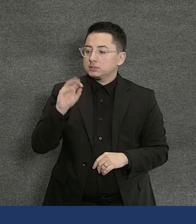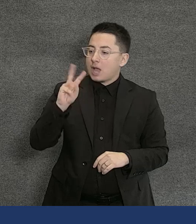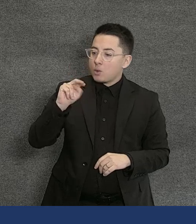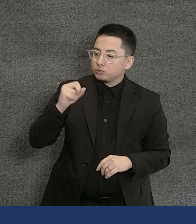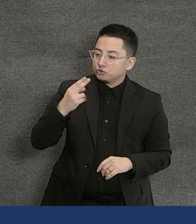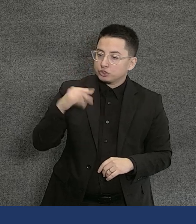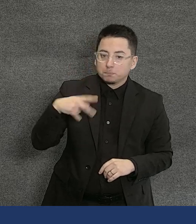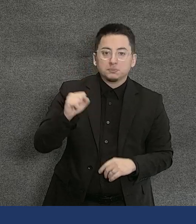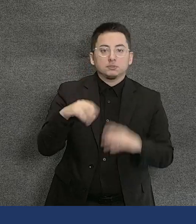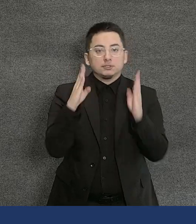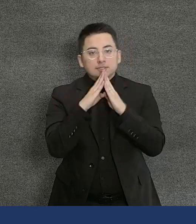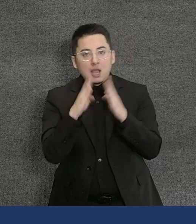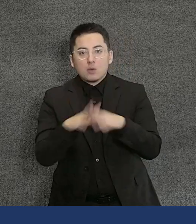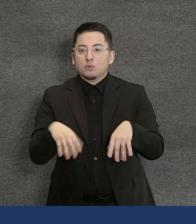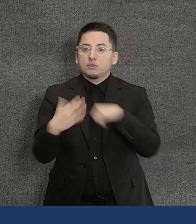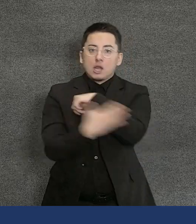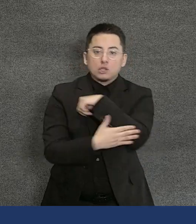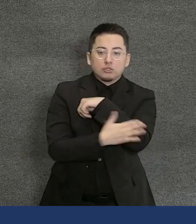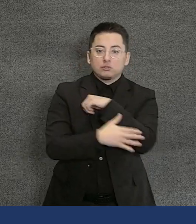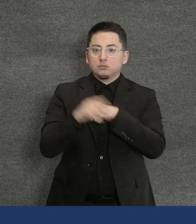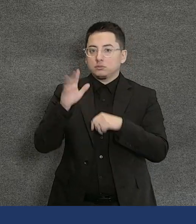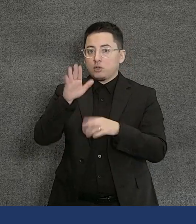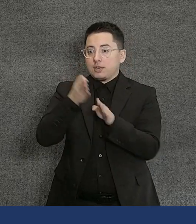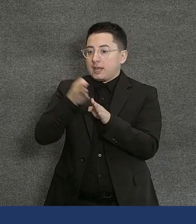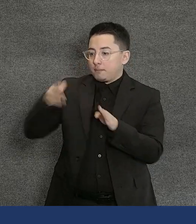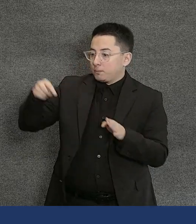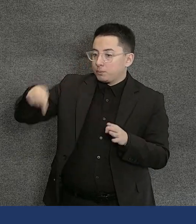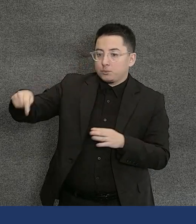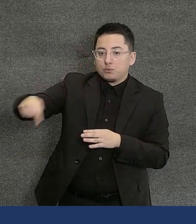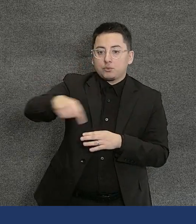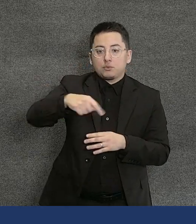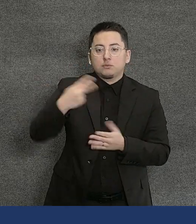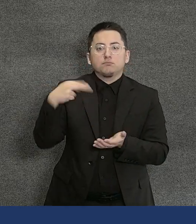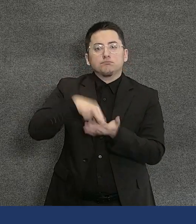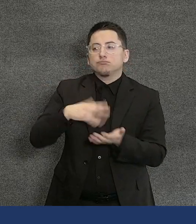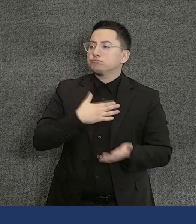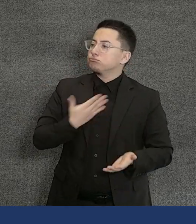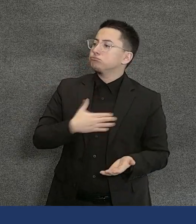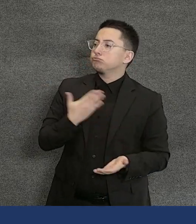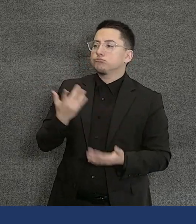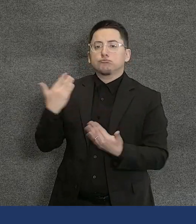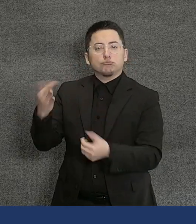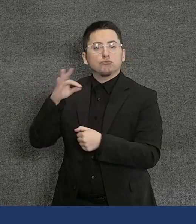These are folks who stand up, and step up, and do the job of being election judges and poll workers,